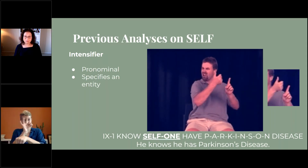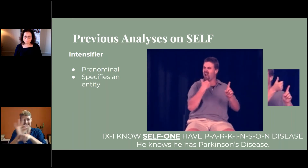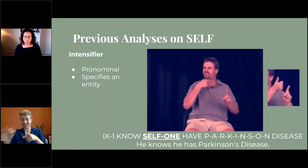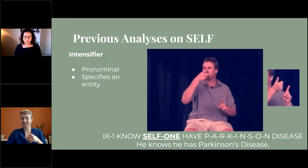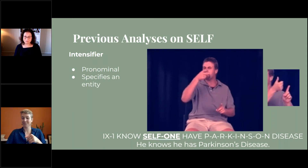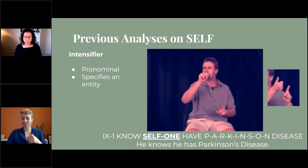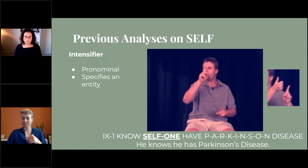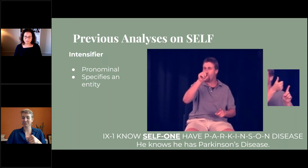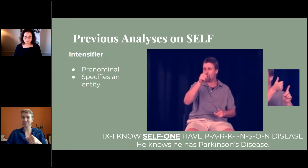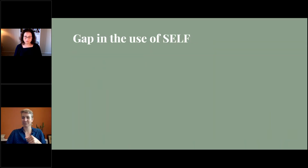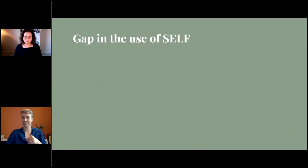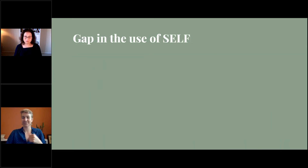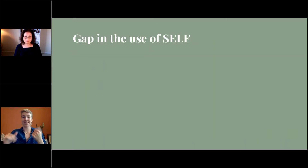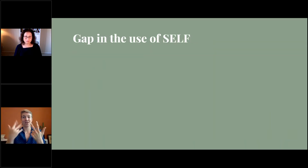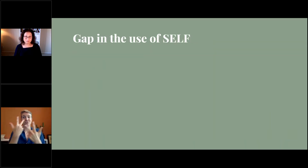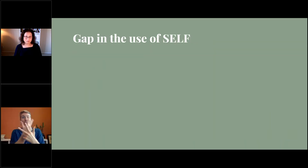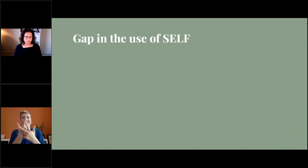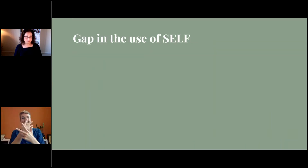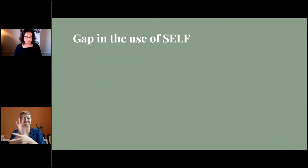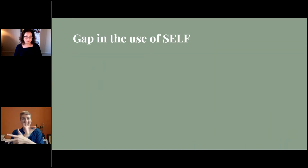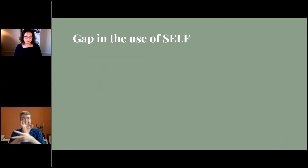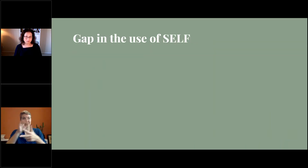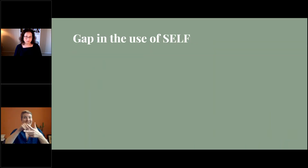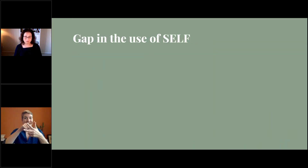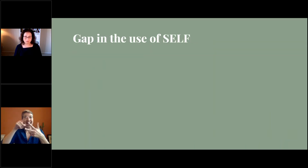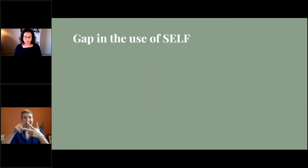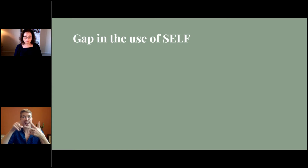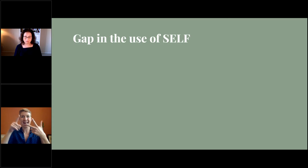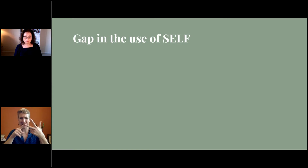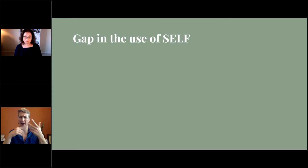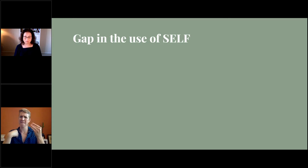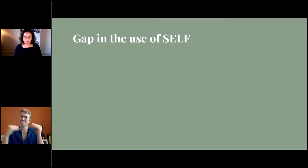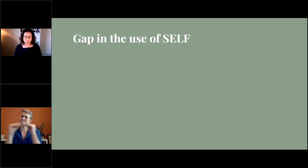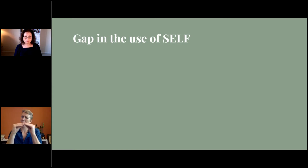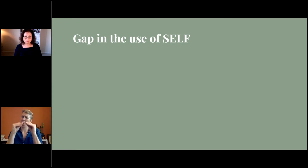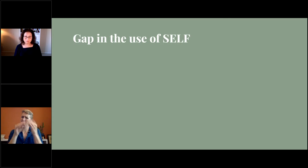So those are three functions that have been previously analyzed.